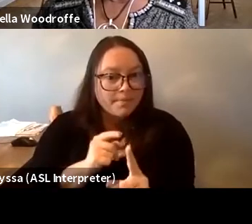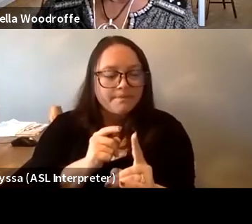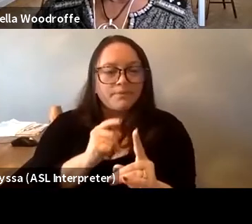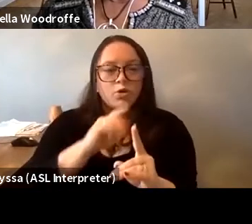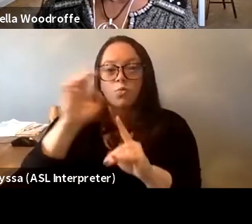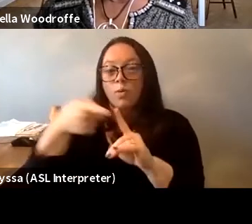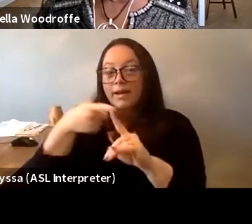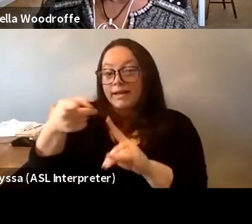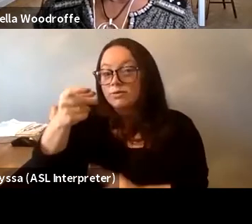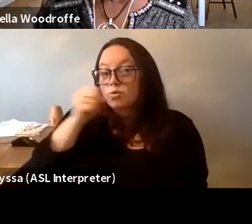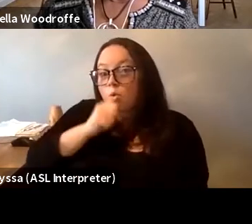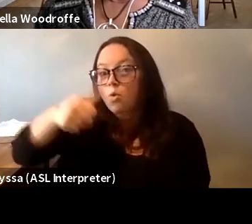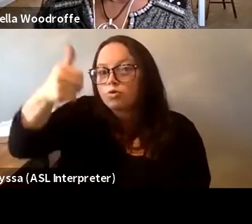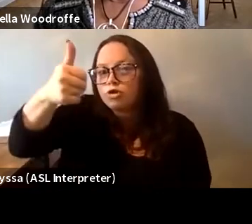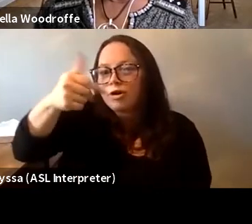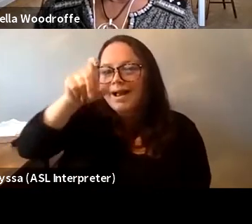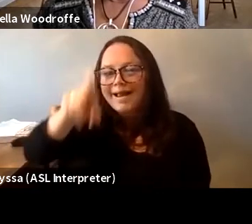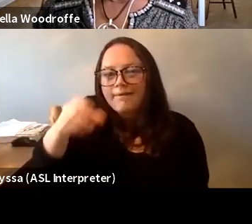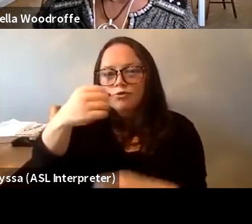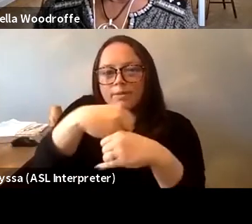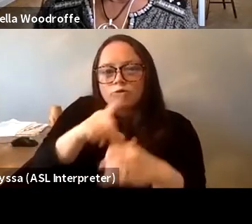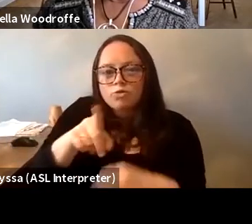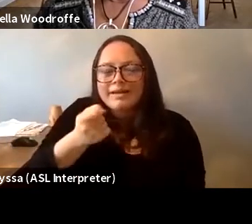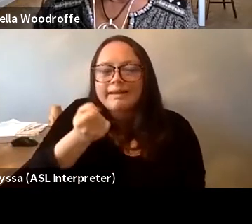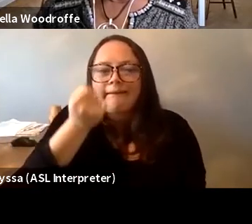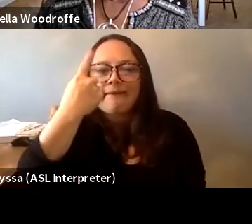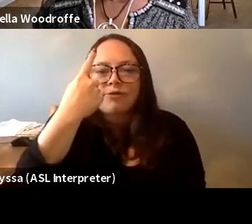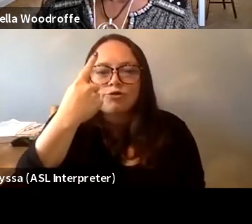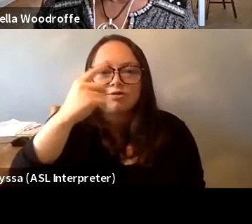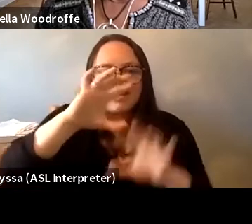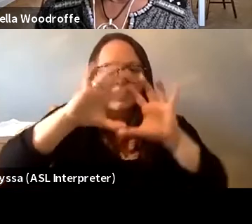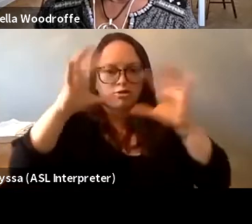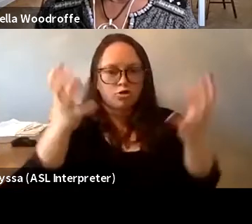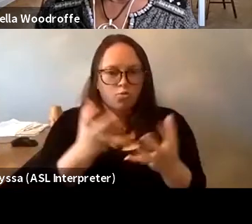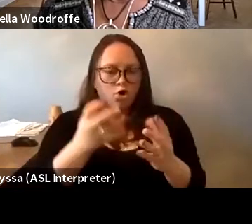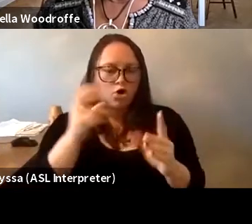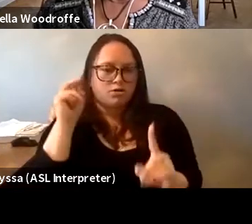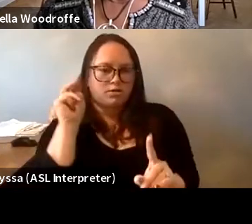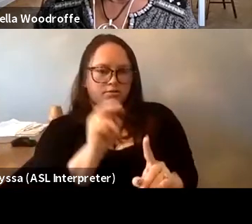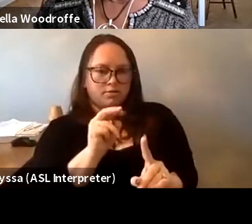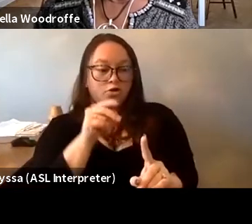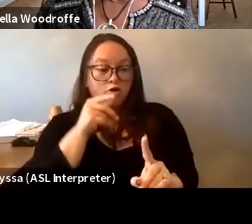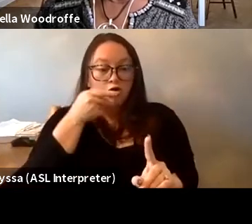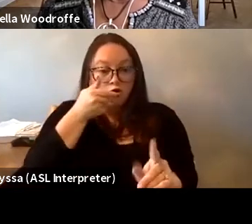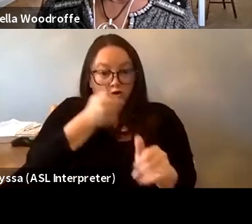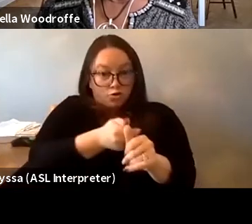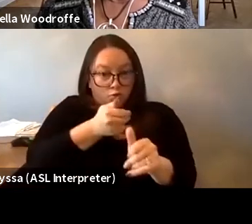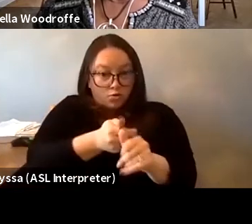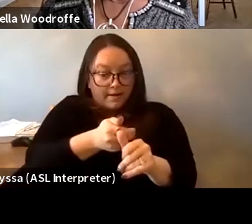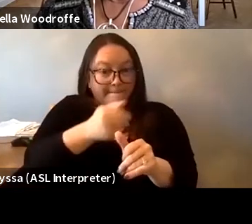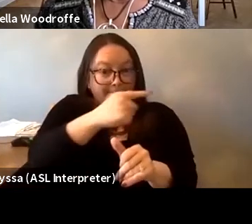the world in this way that you're a black, autistic male, and there are certain things that I really need you to